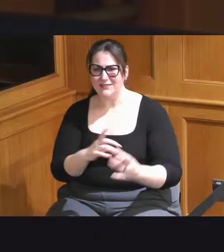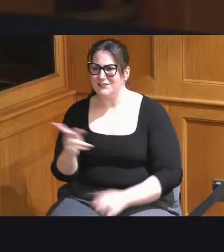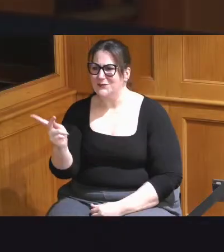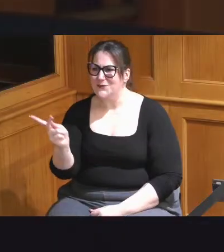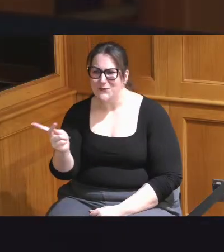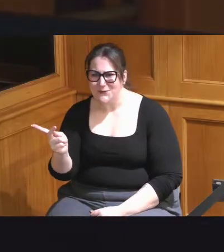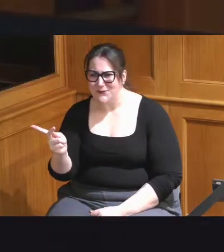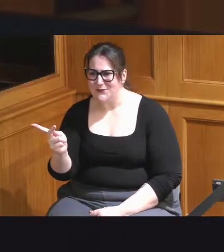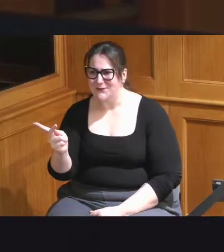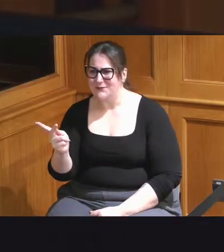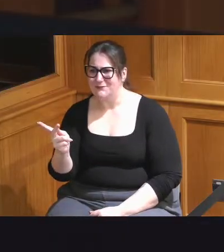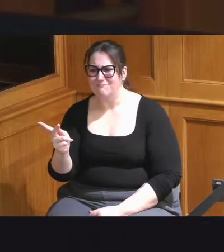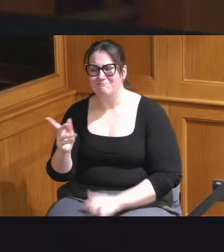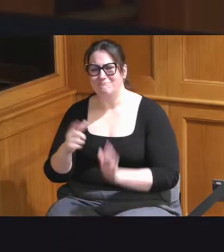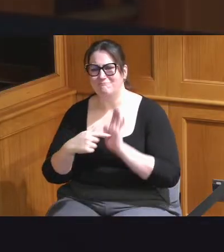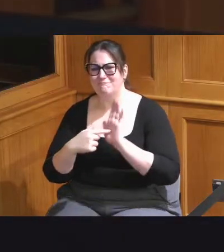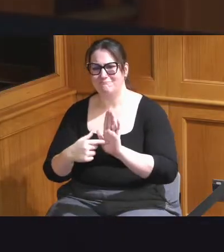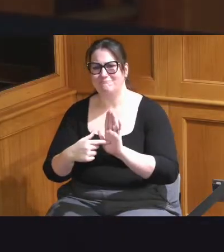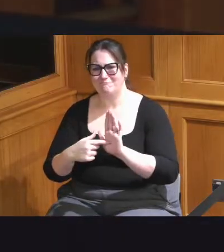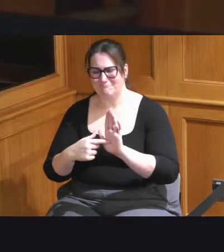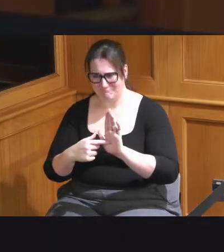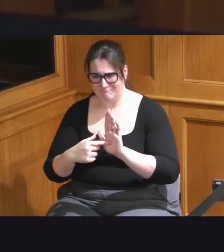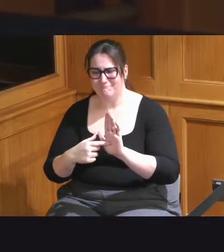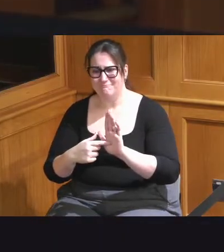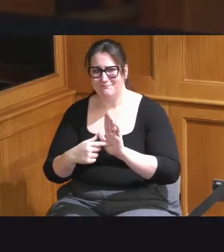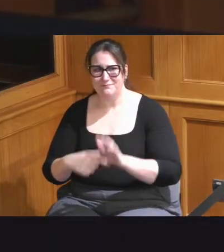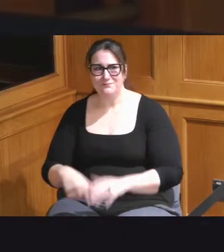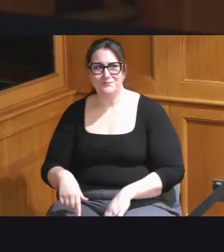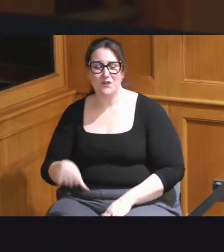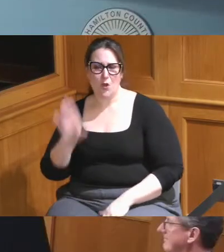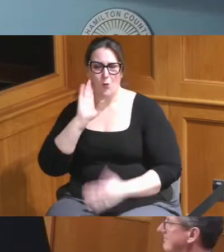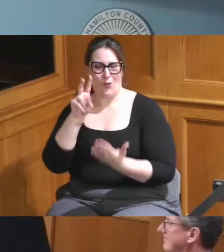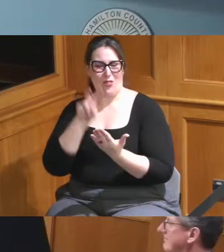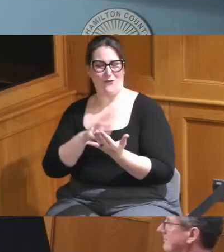thank you so much. Thank you. All right, we're going to read our proclamation, then we're going